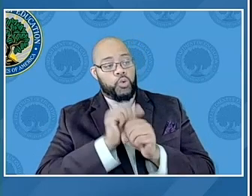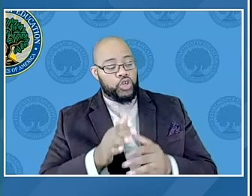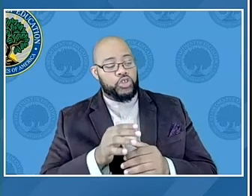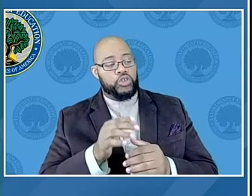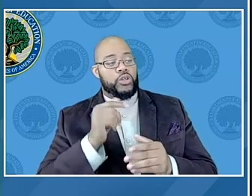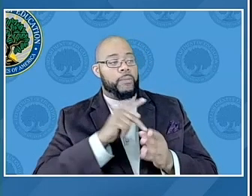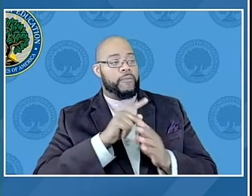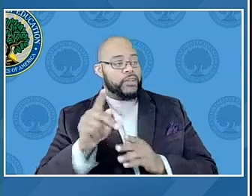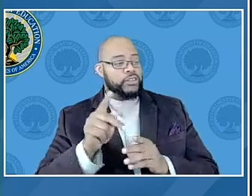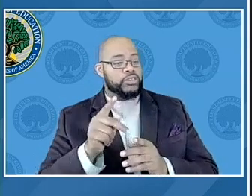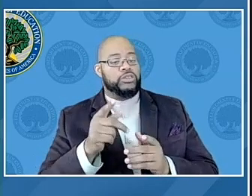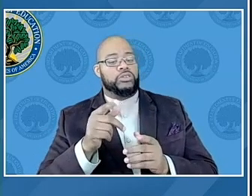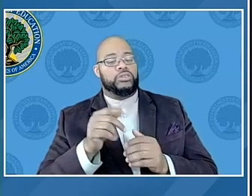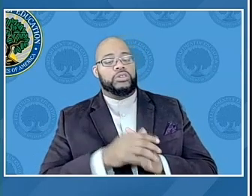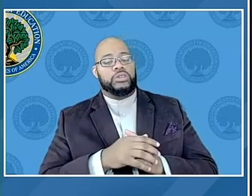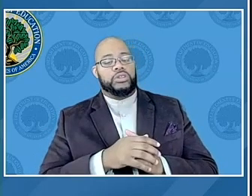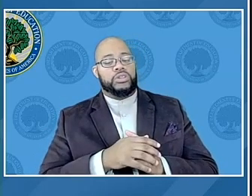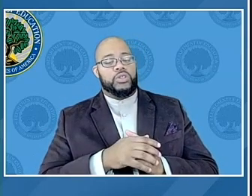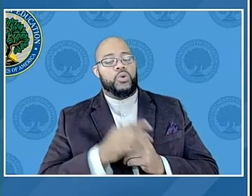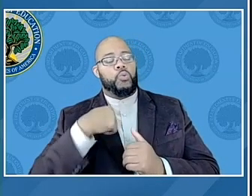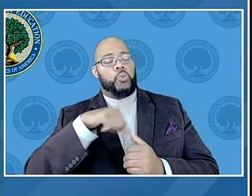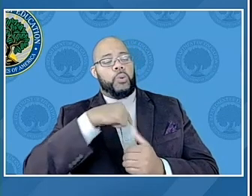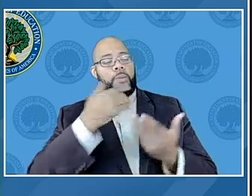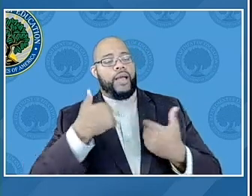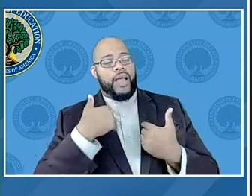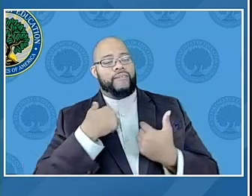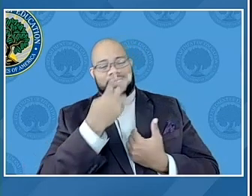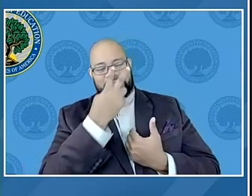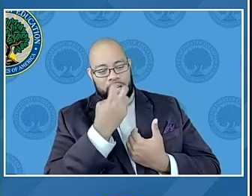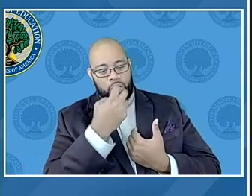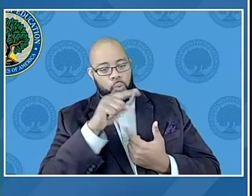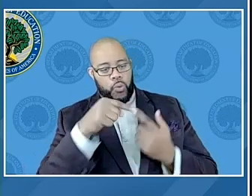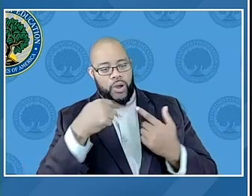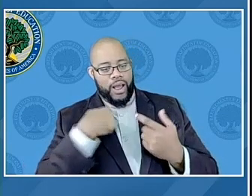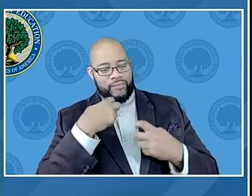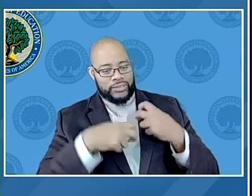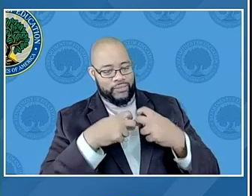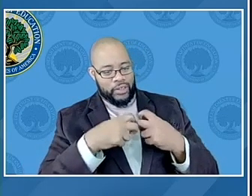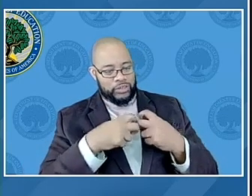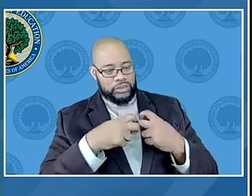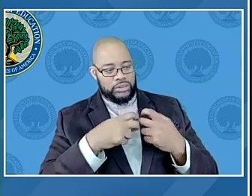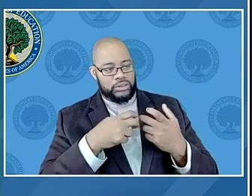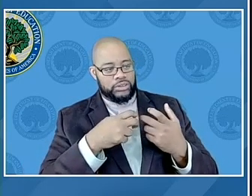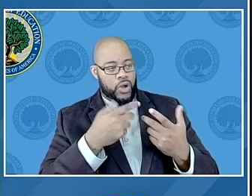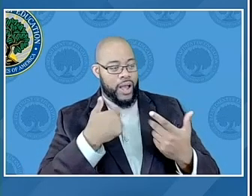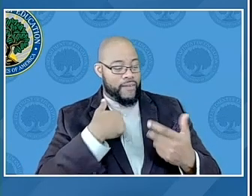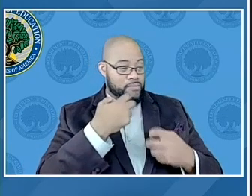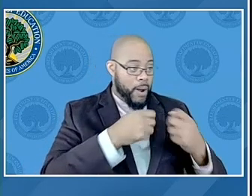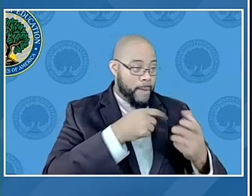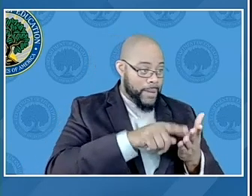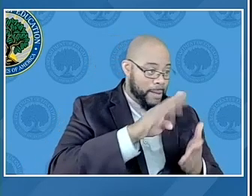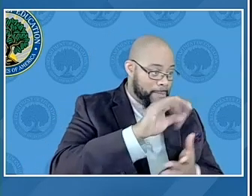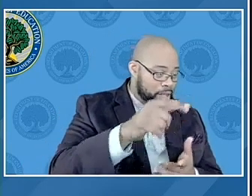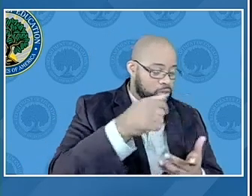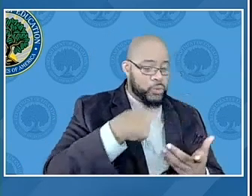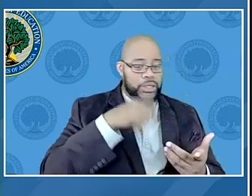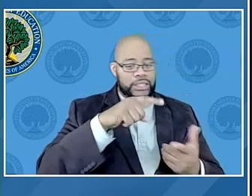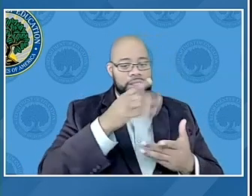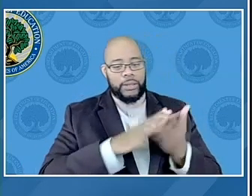workers, we may have bouts where we're having difficulty paying bills, and we only need some kind of help for a couple of